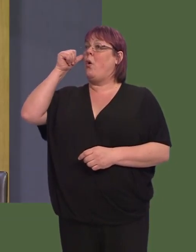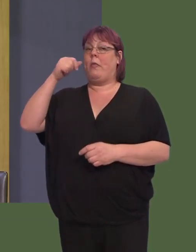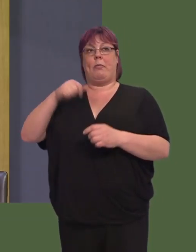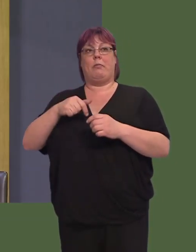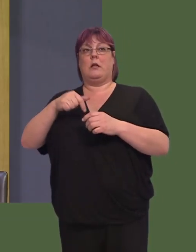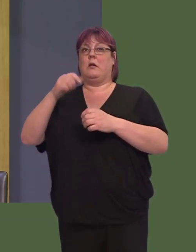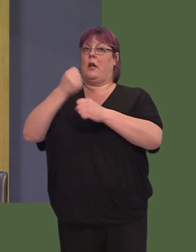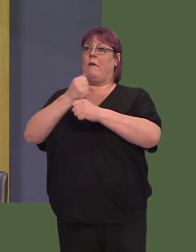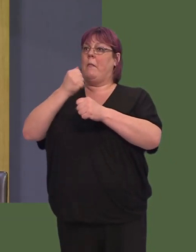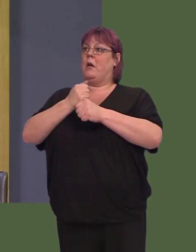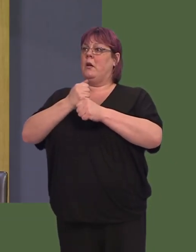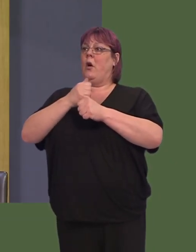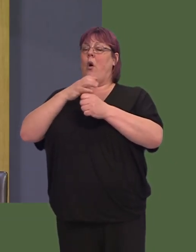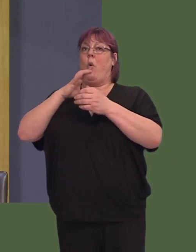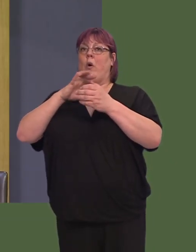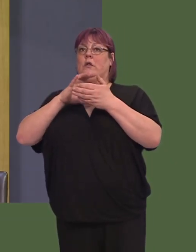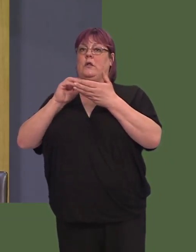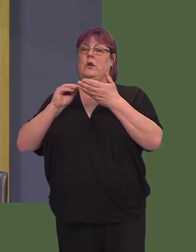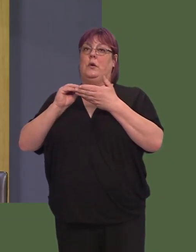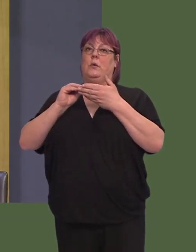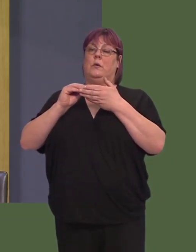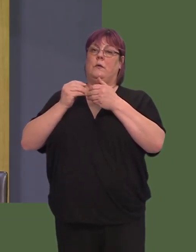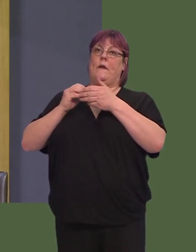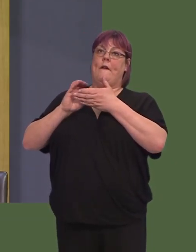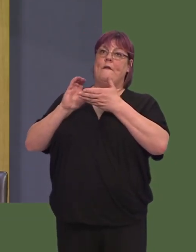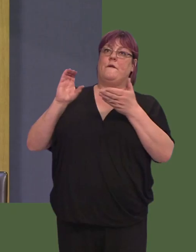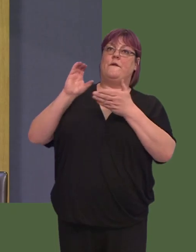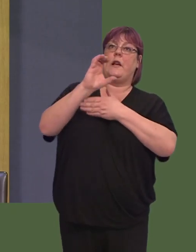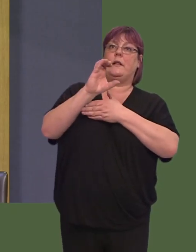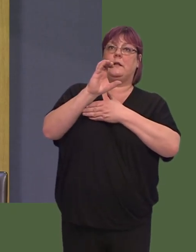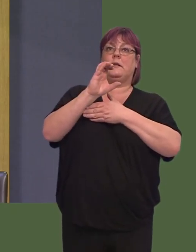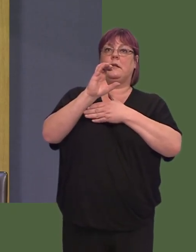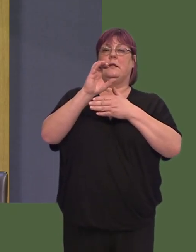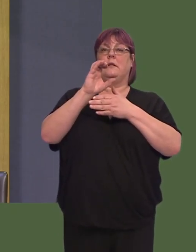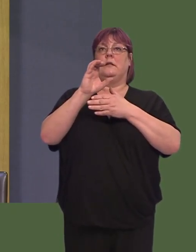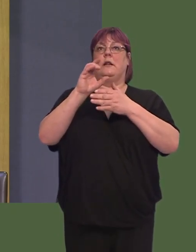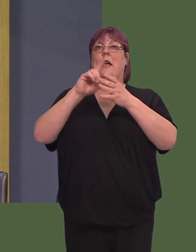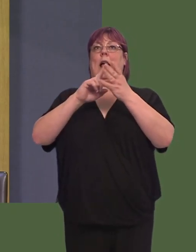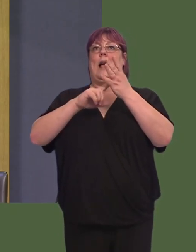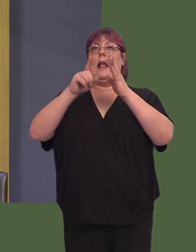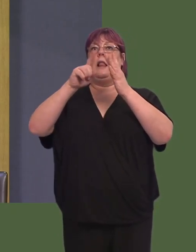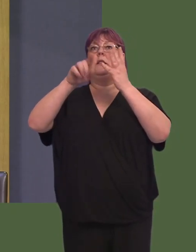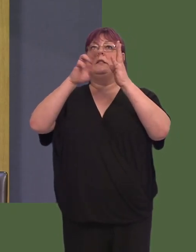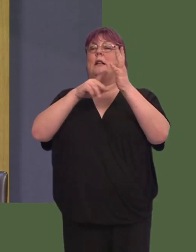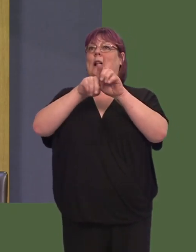Alyn and Deeside, from redevelopment of Shotton station to the £250 million road investment